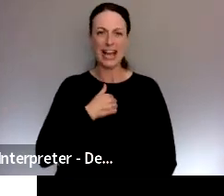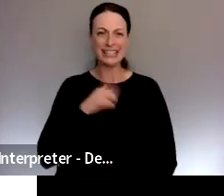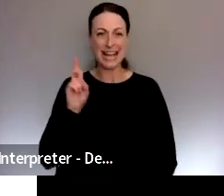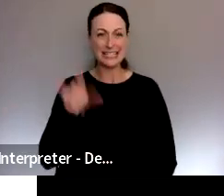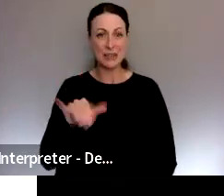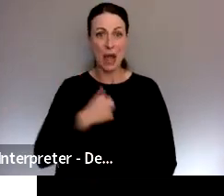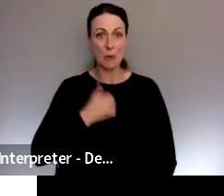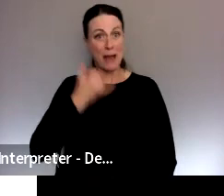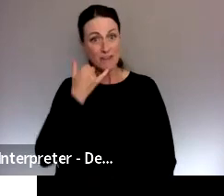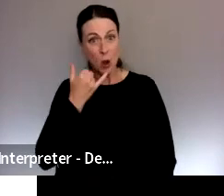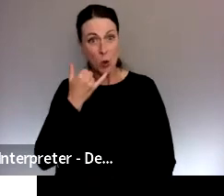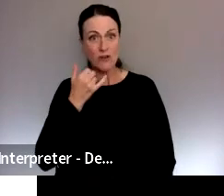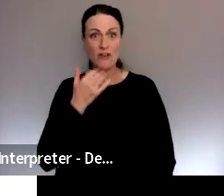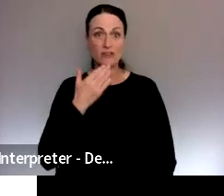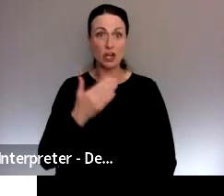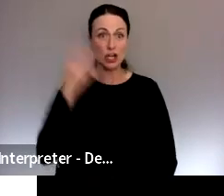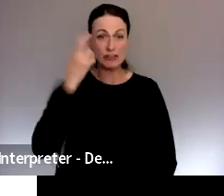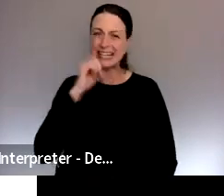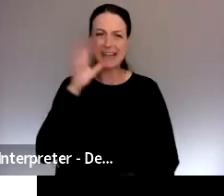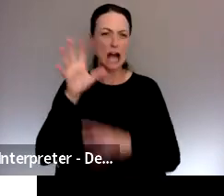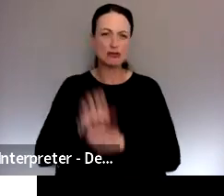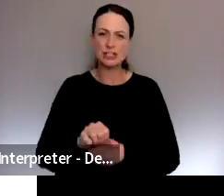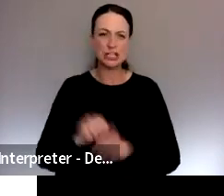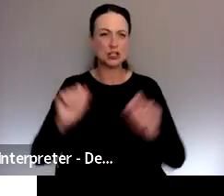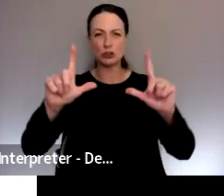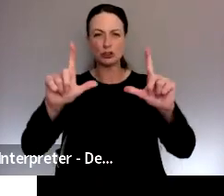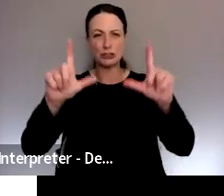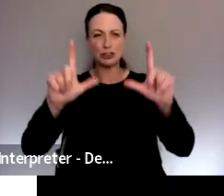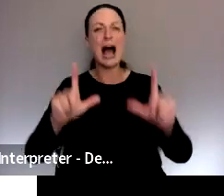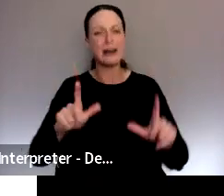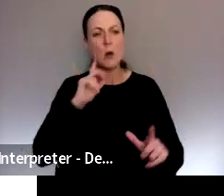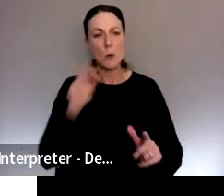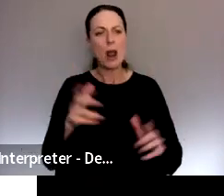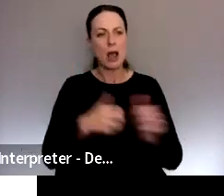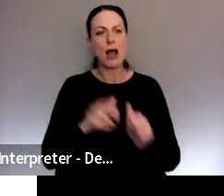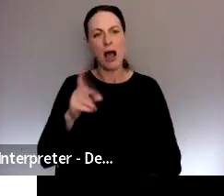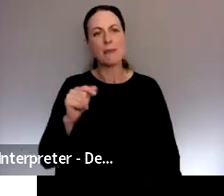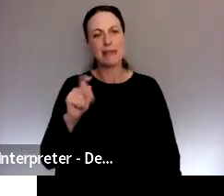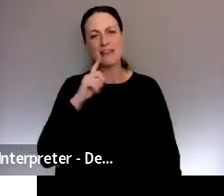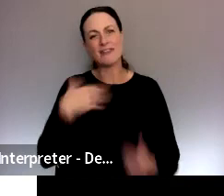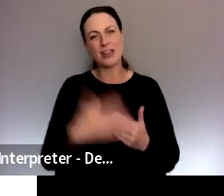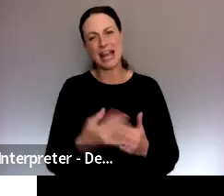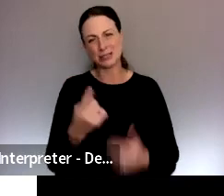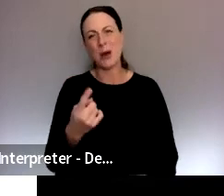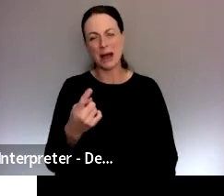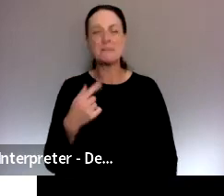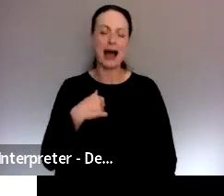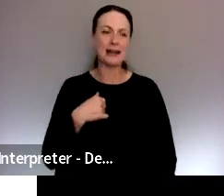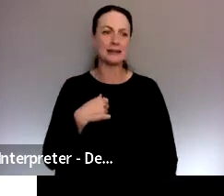I did that with my phone for a reason. It's not a traditional screenshot. We'll get that updated for the next presentation I do.